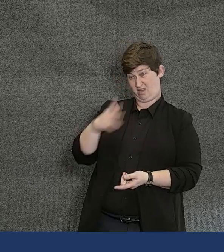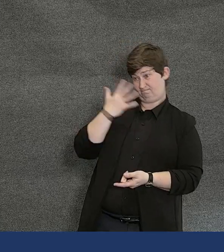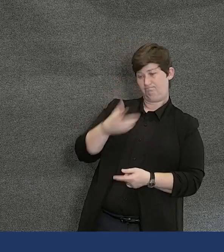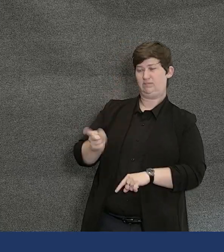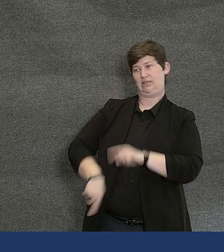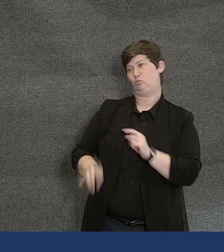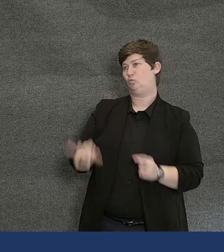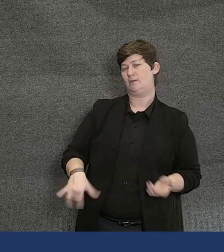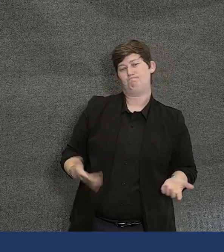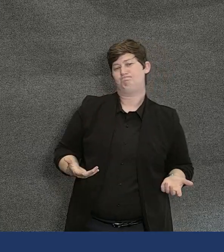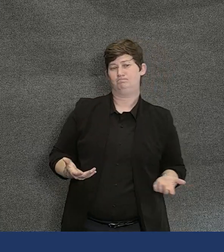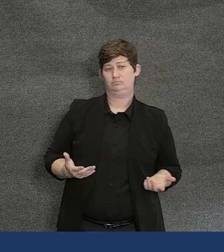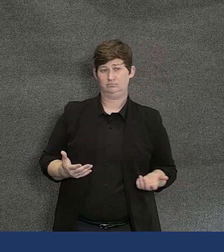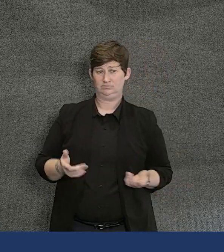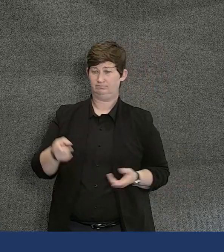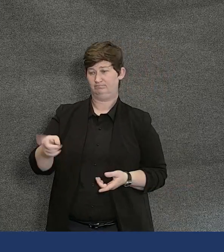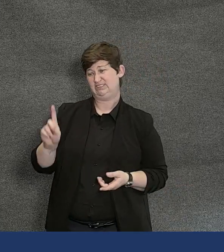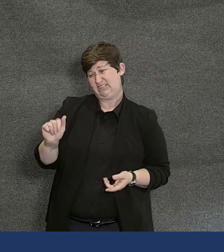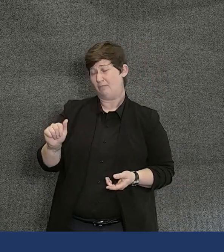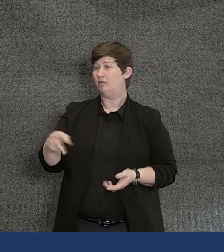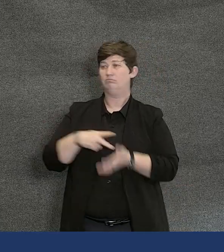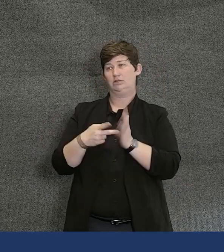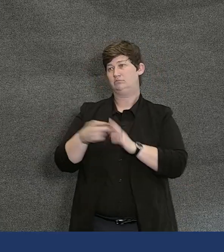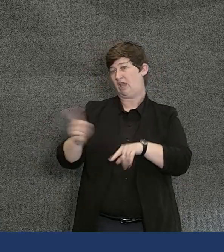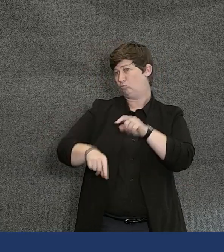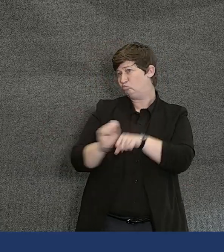and that's wrong. We got to stand against that.